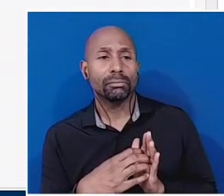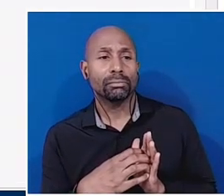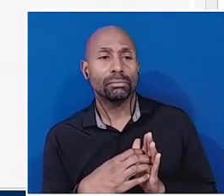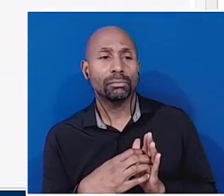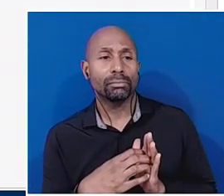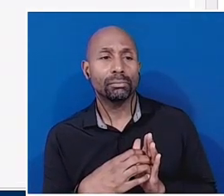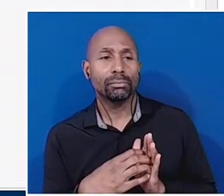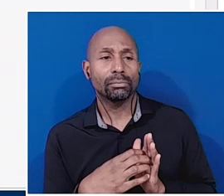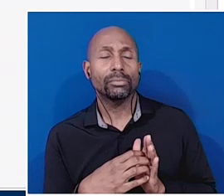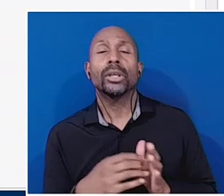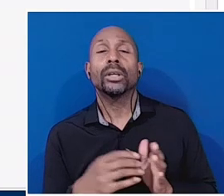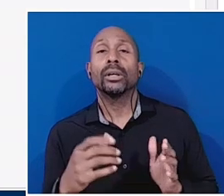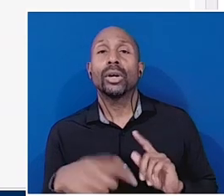creation of that plan.